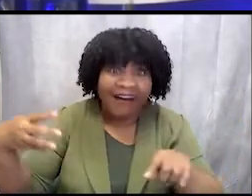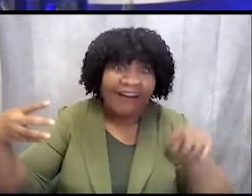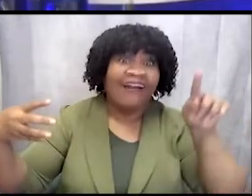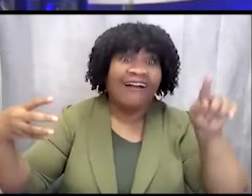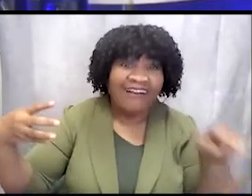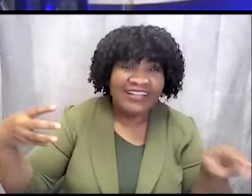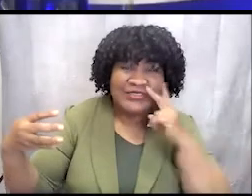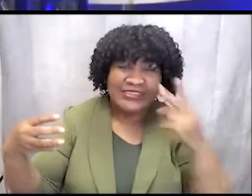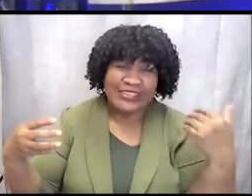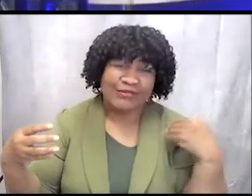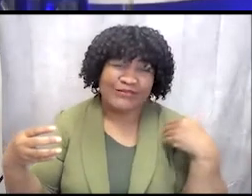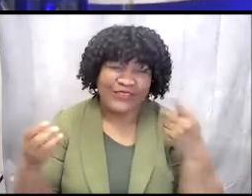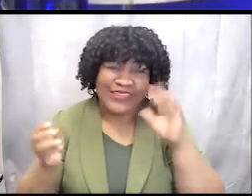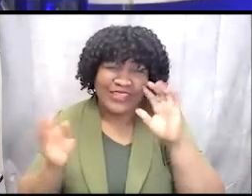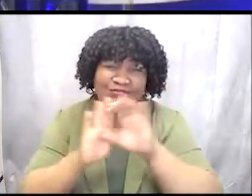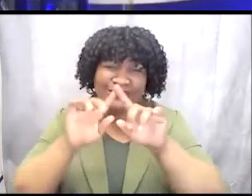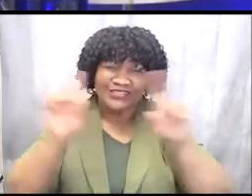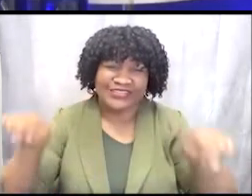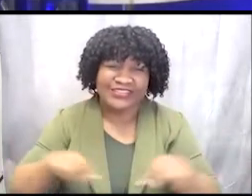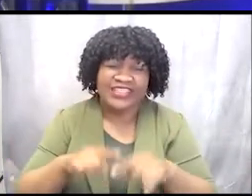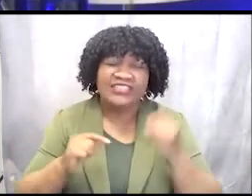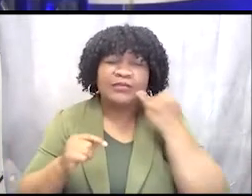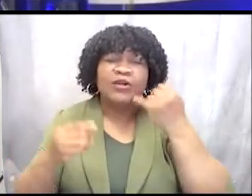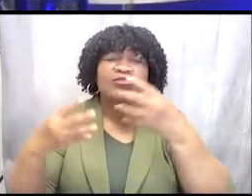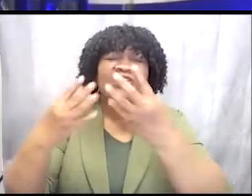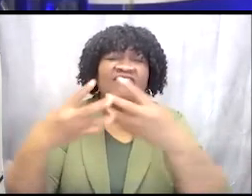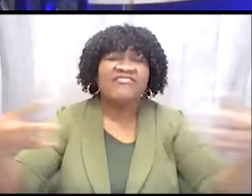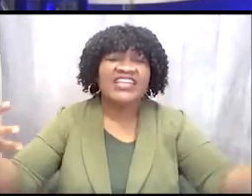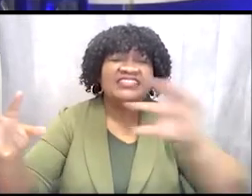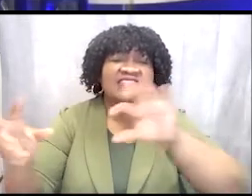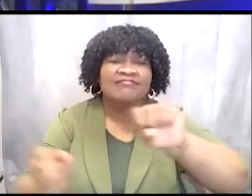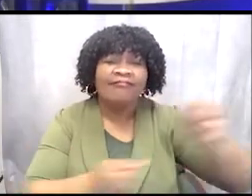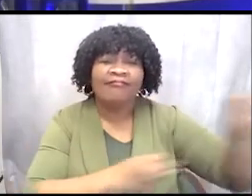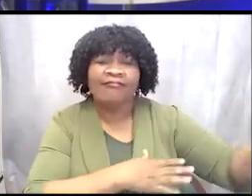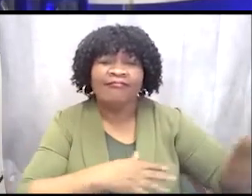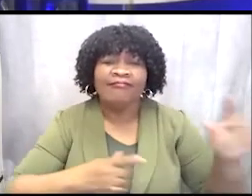And it occurs to me, suppose there was no fence, right?